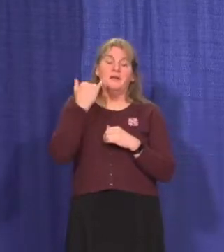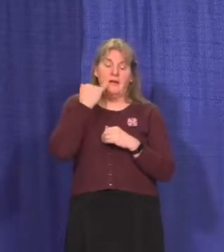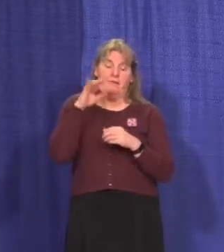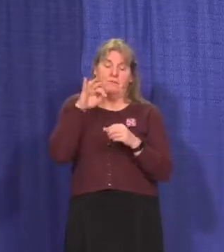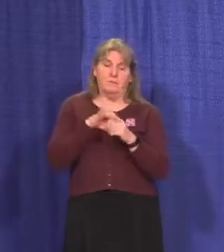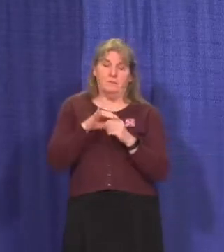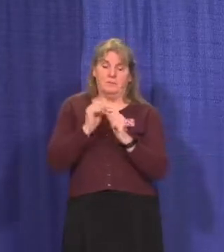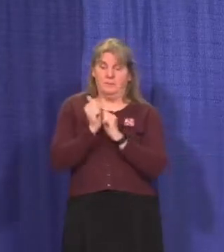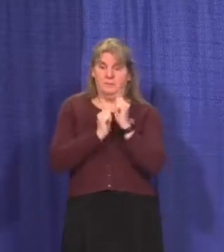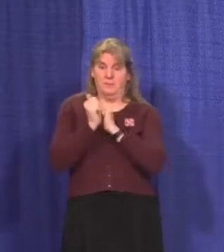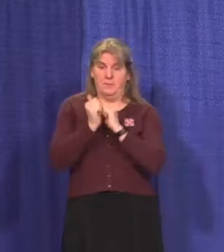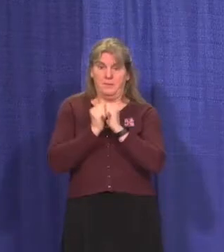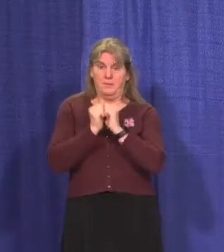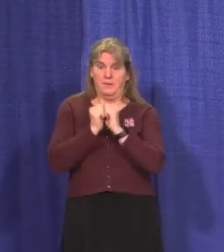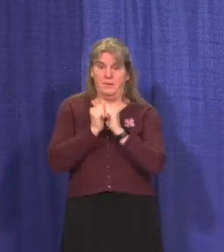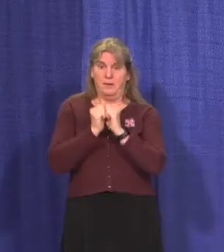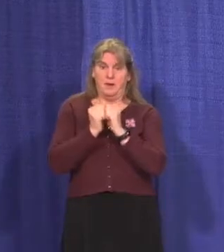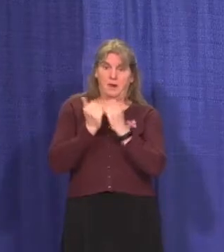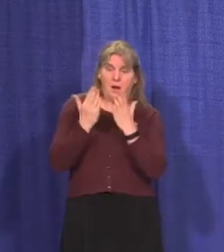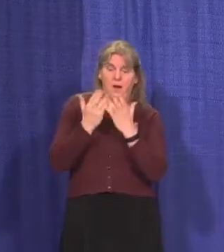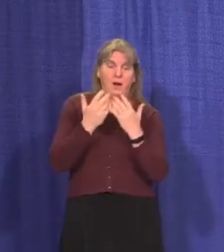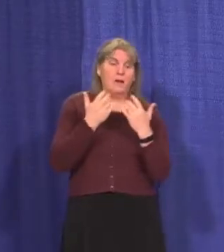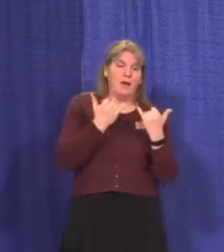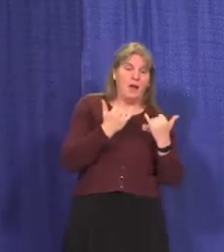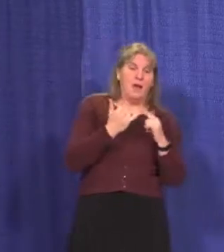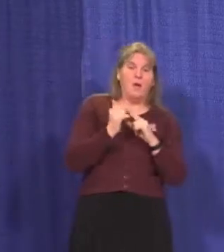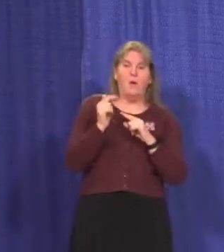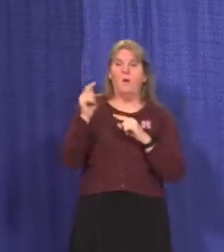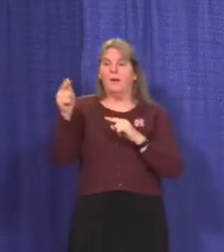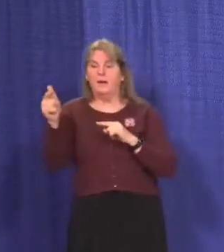that's now are later. We know that the clock is